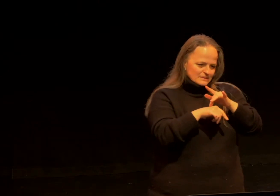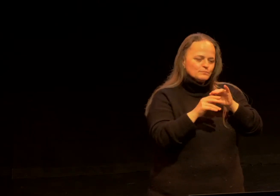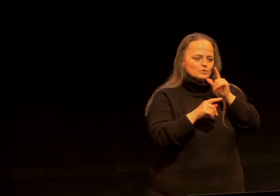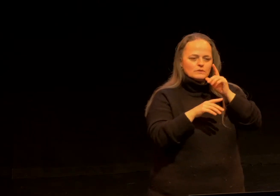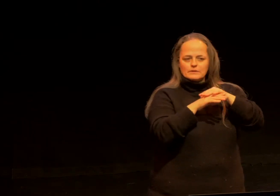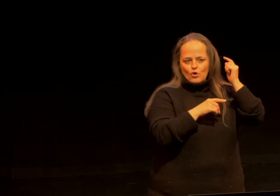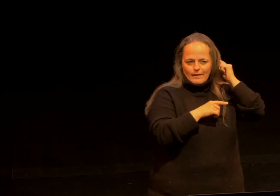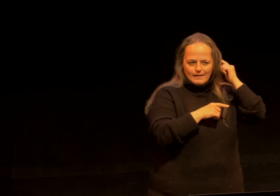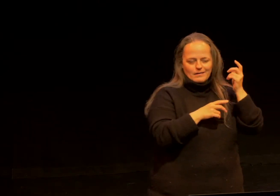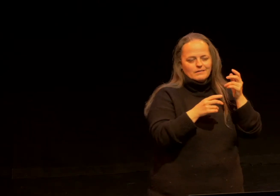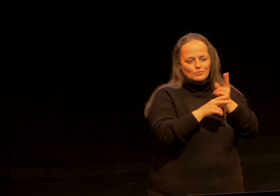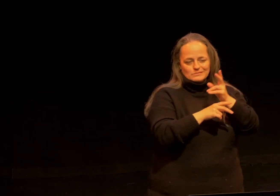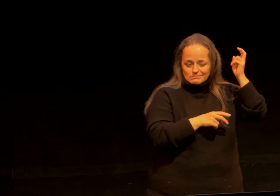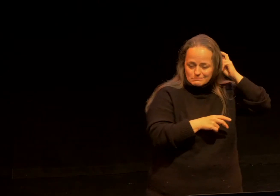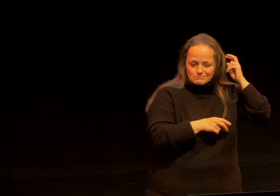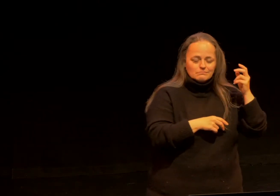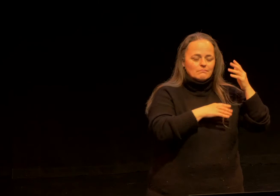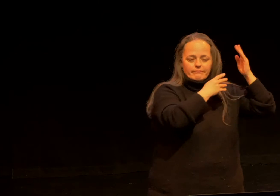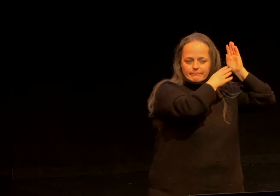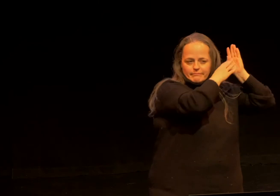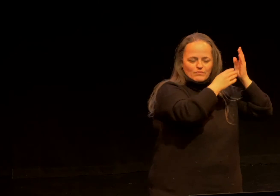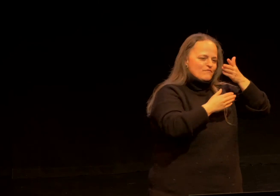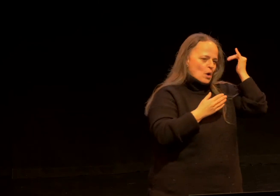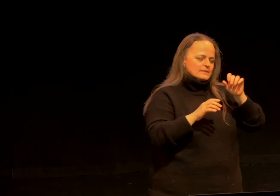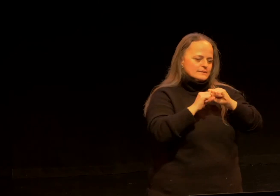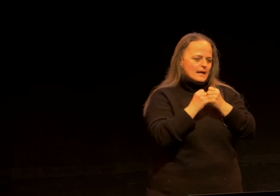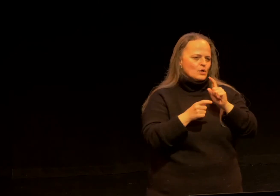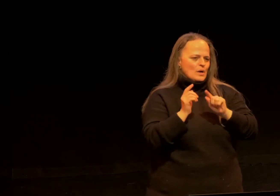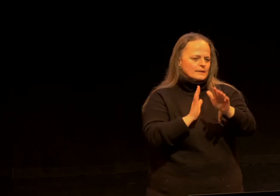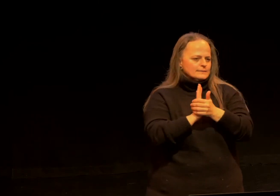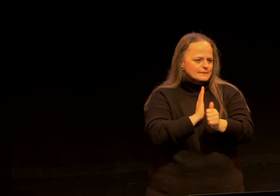So the opportunity for being able to have access to history and